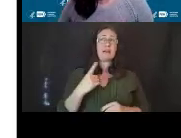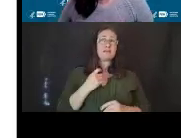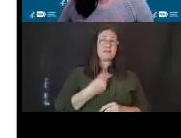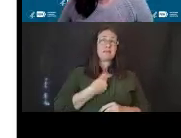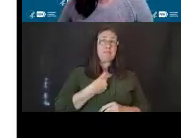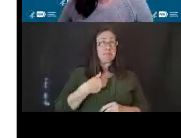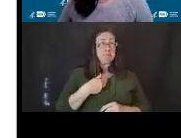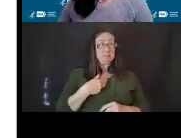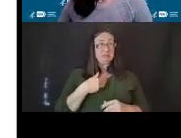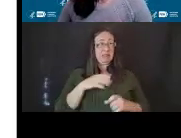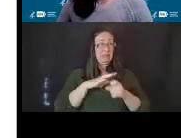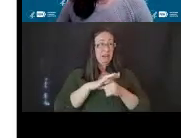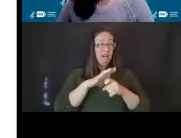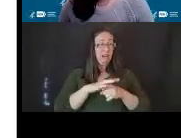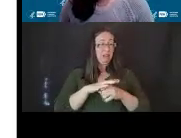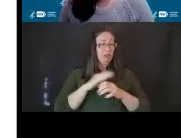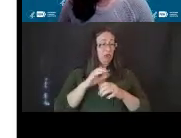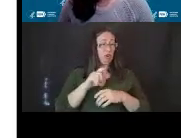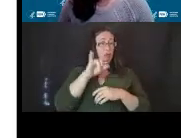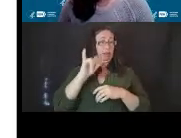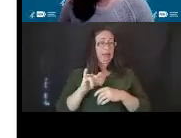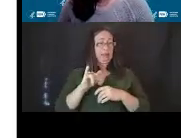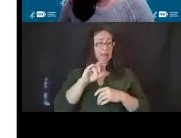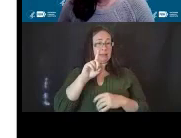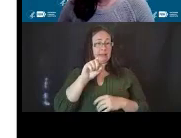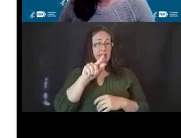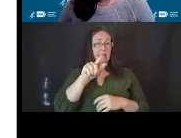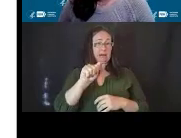that data even further into the next idea?